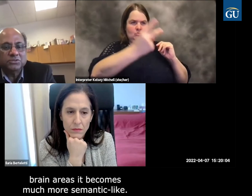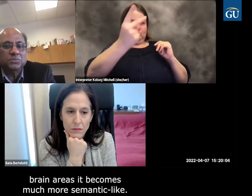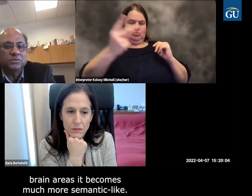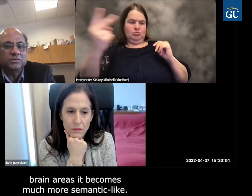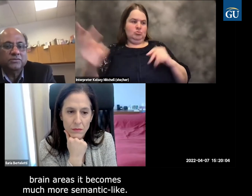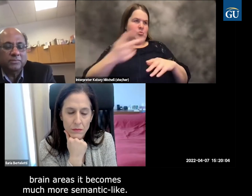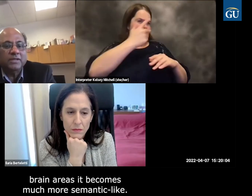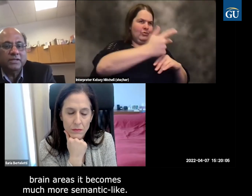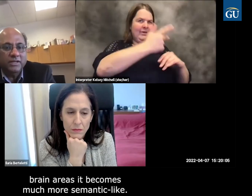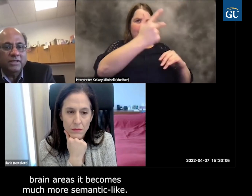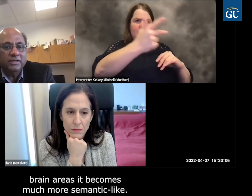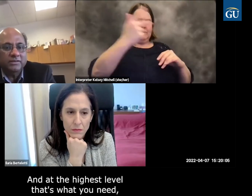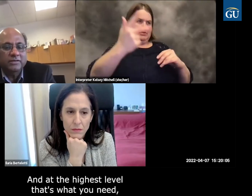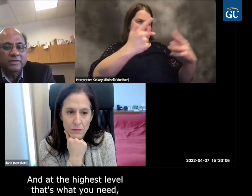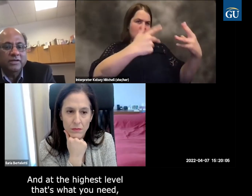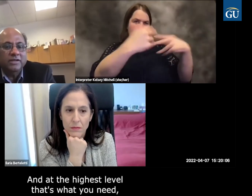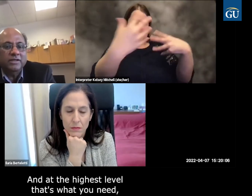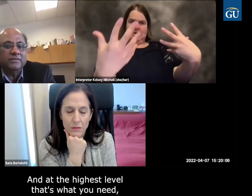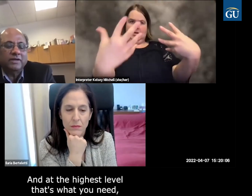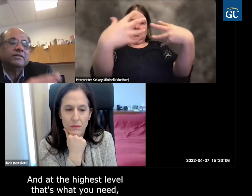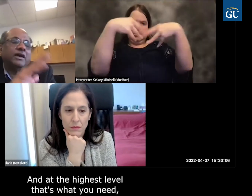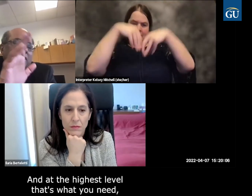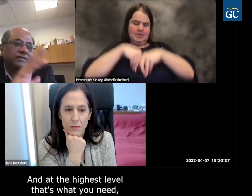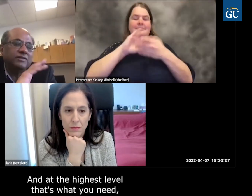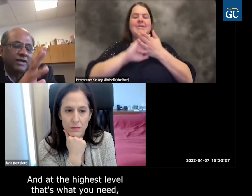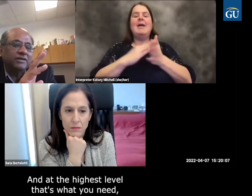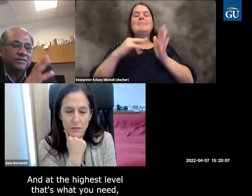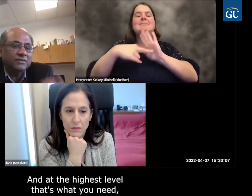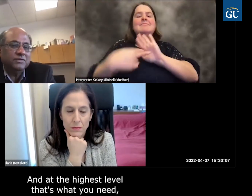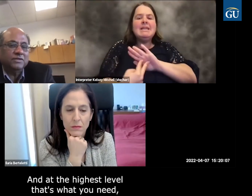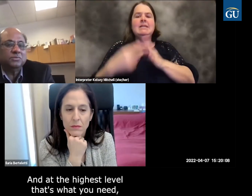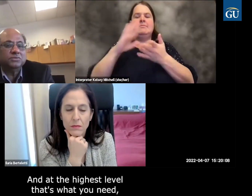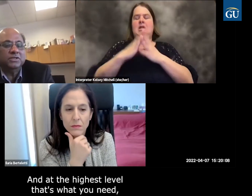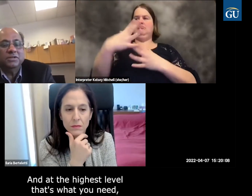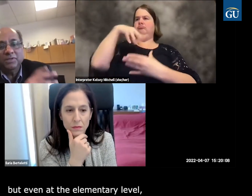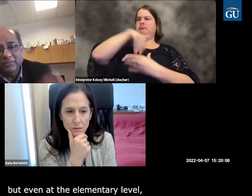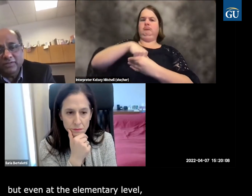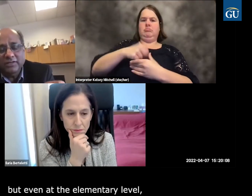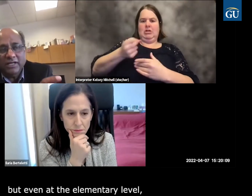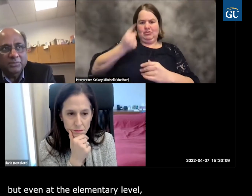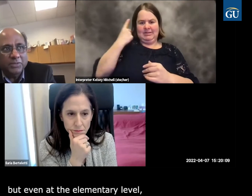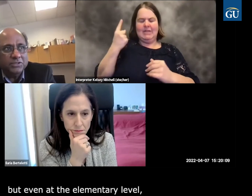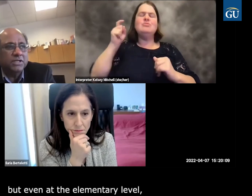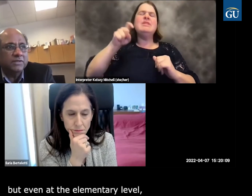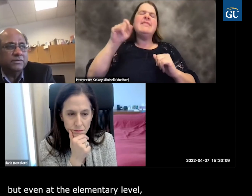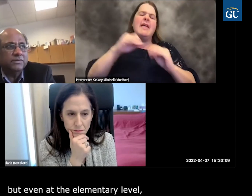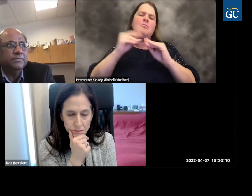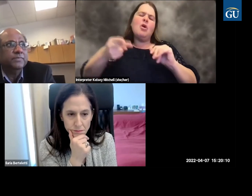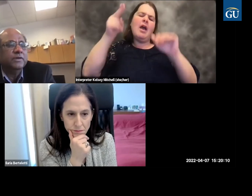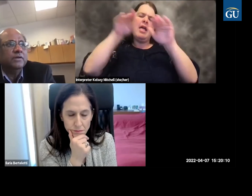more semantic-like and that's at the highest level that's what you need but